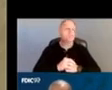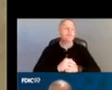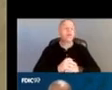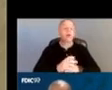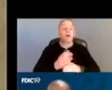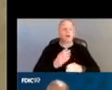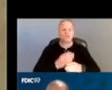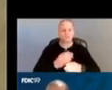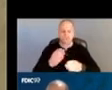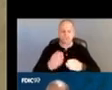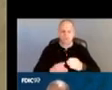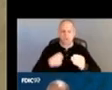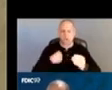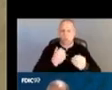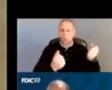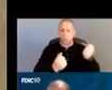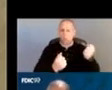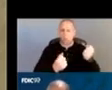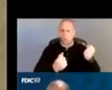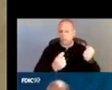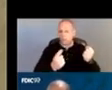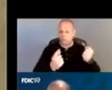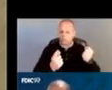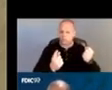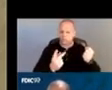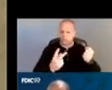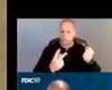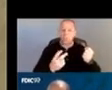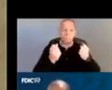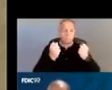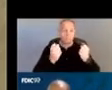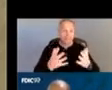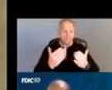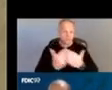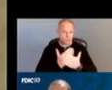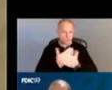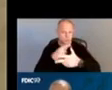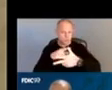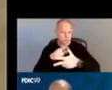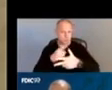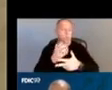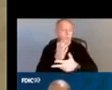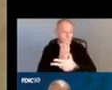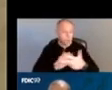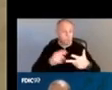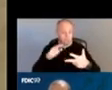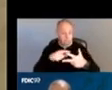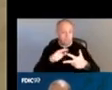more seconds. Lots of rookies with us. Also, some skilled folks. So happy that you joined